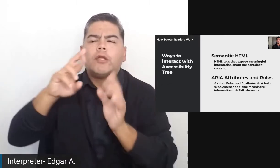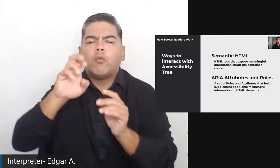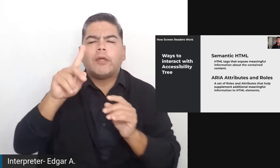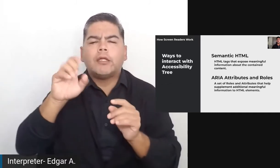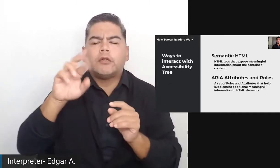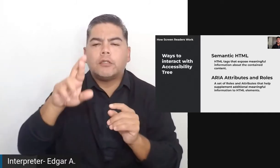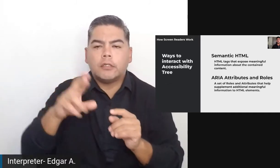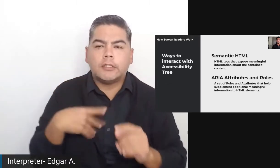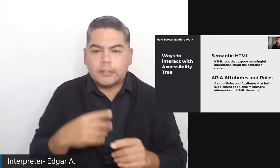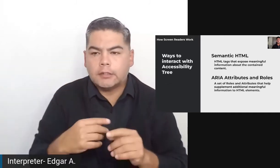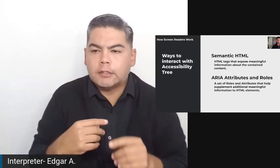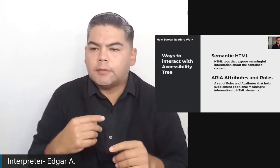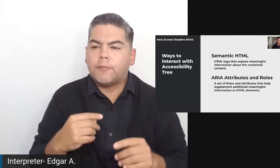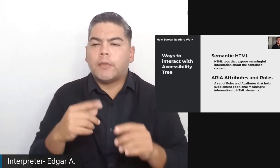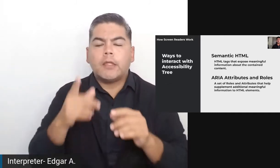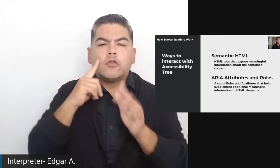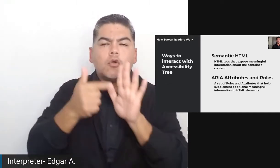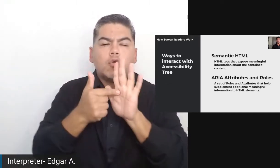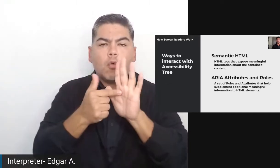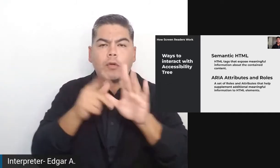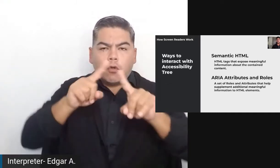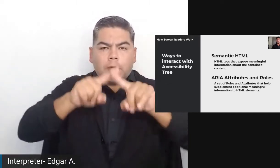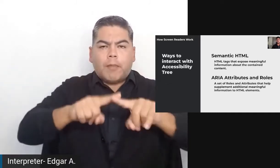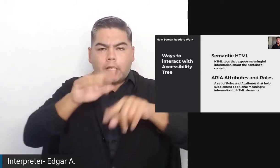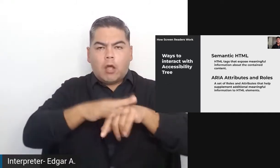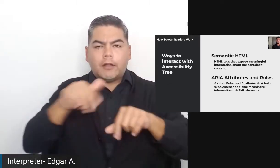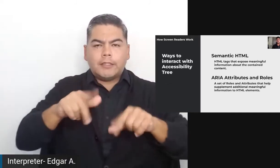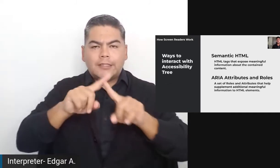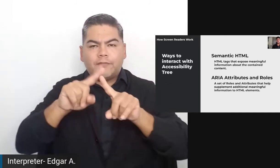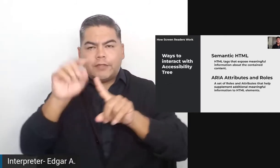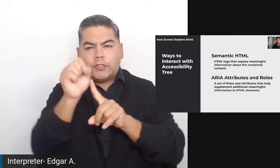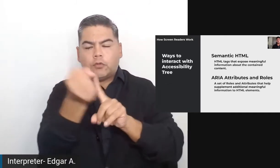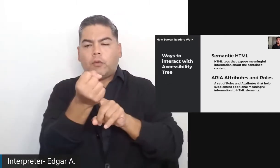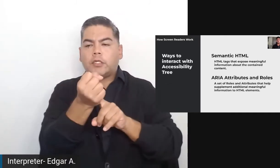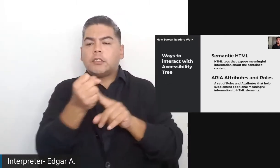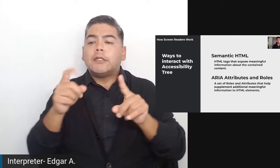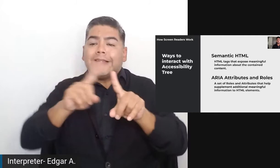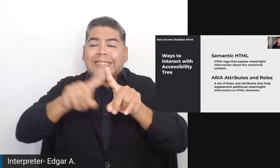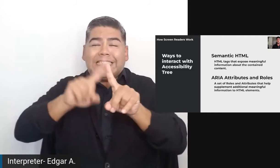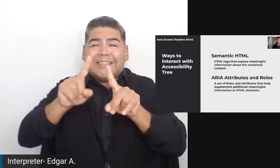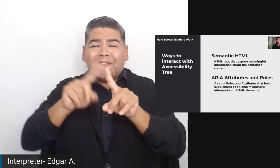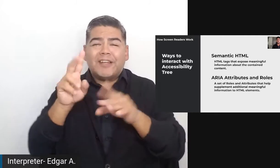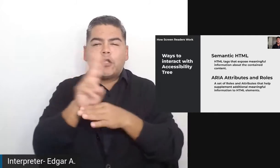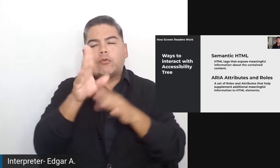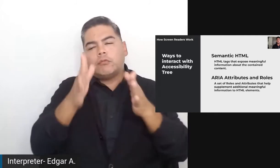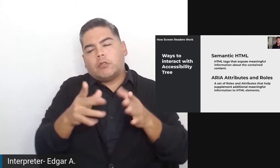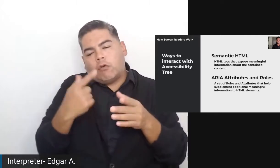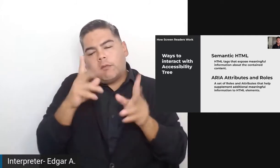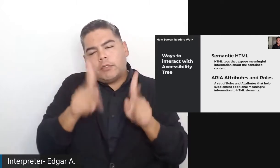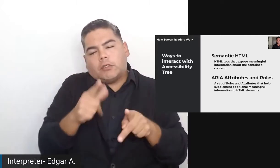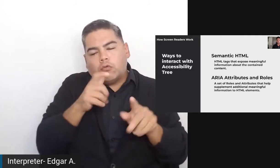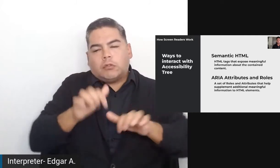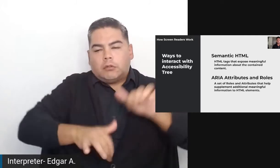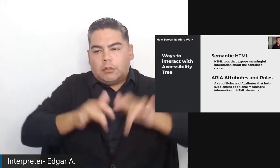Depending on the different situation and the kind of information you want to give to the user, you would be using the combination of Semantic HTML